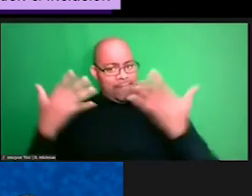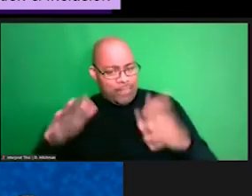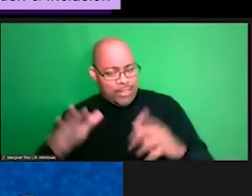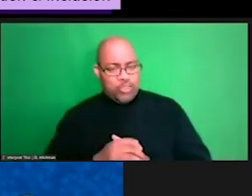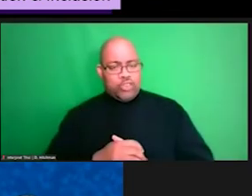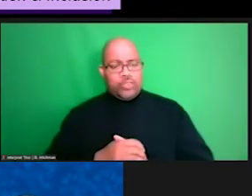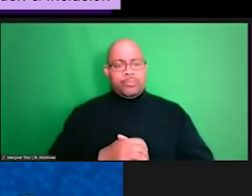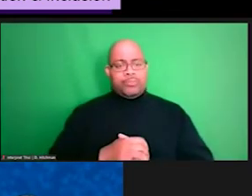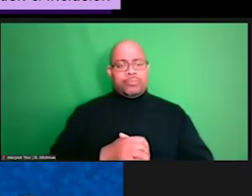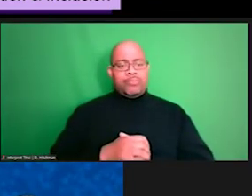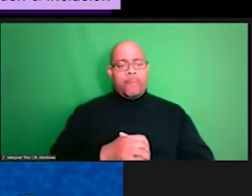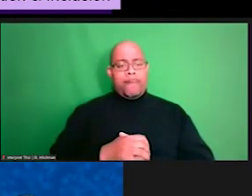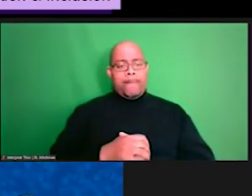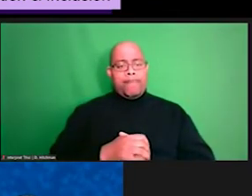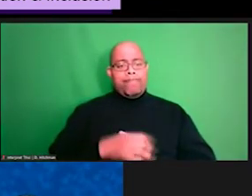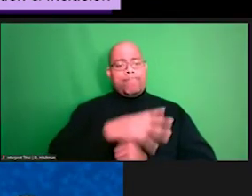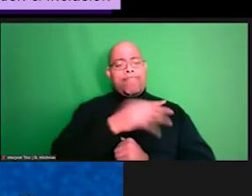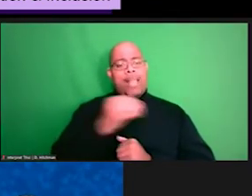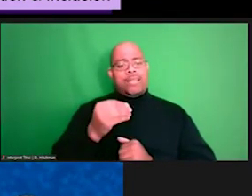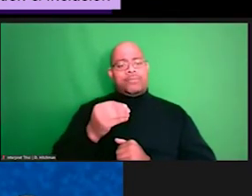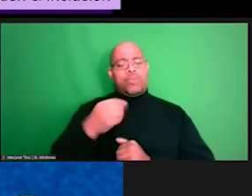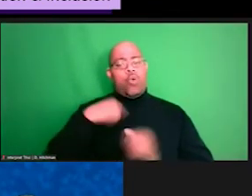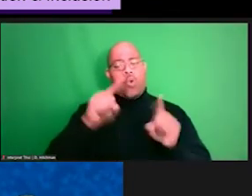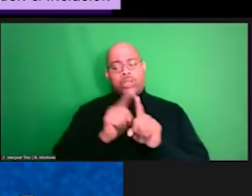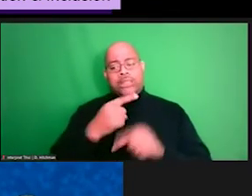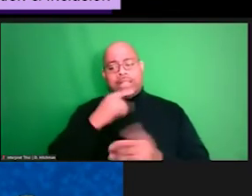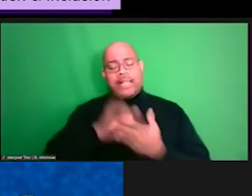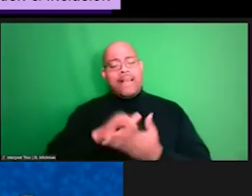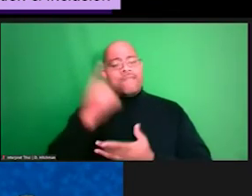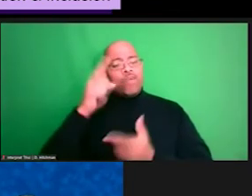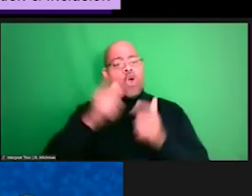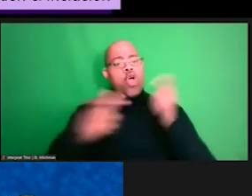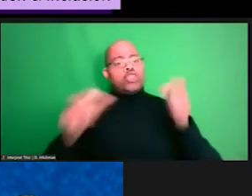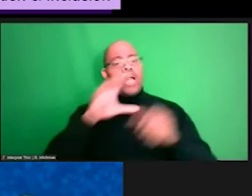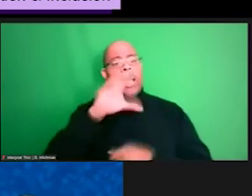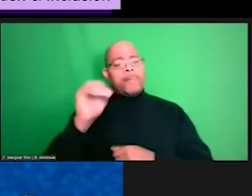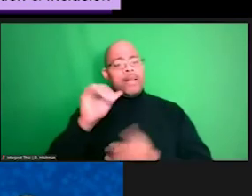And I would also say that for large companies that work with a lot of software